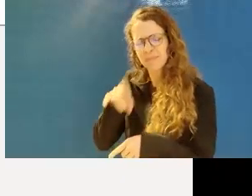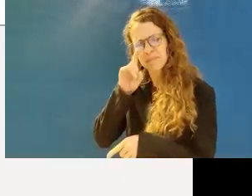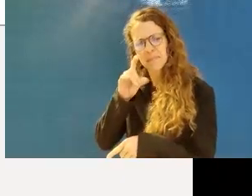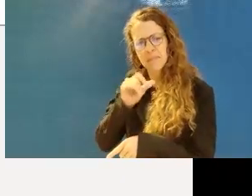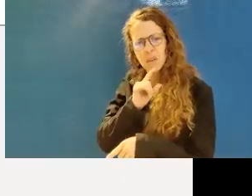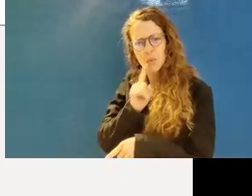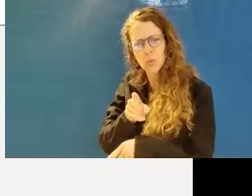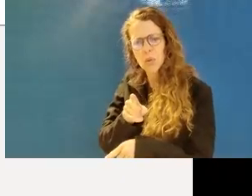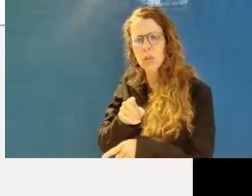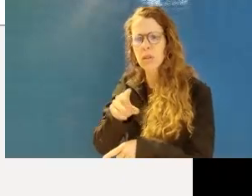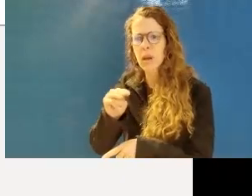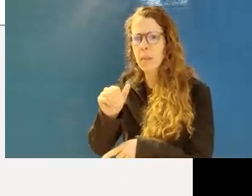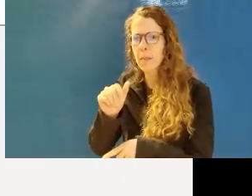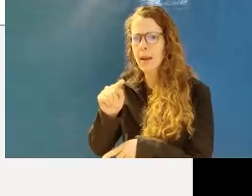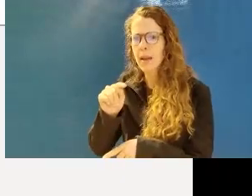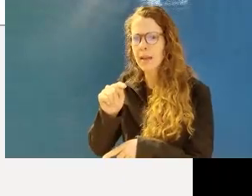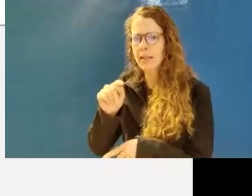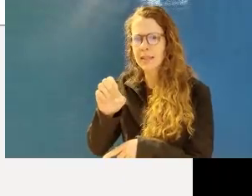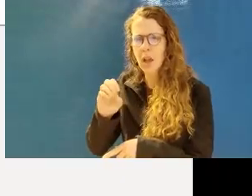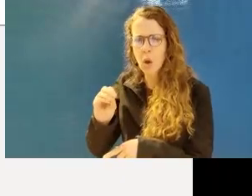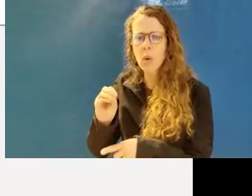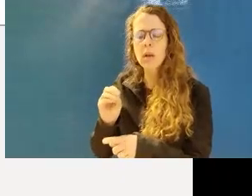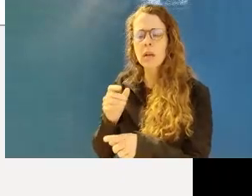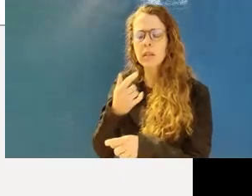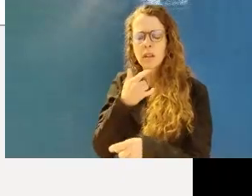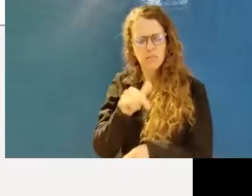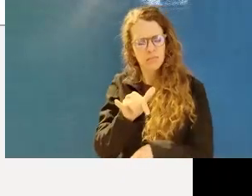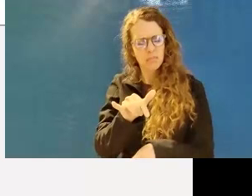So Mateo is saying that he's noticed that the,